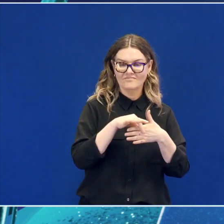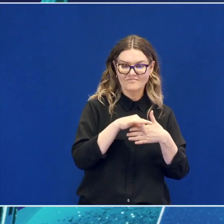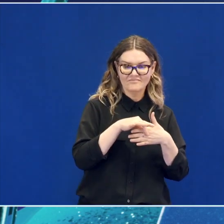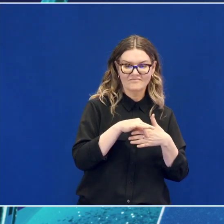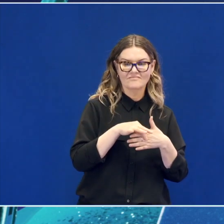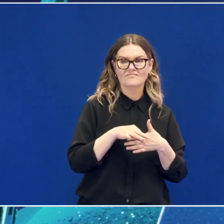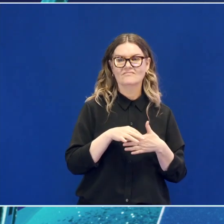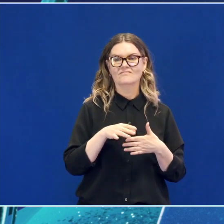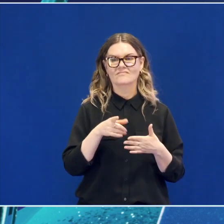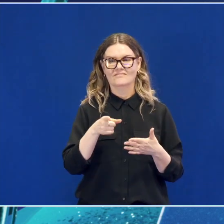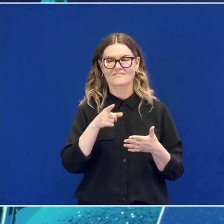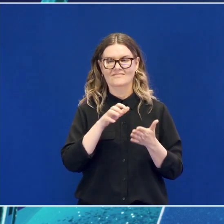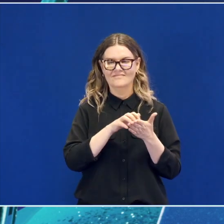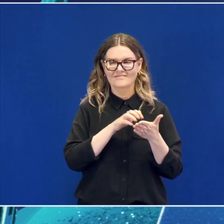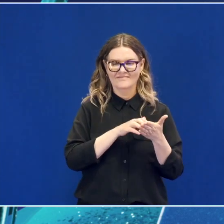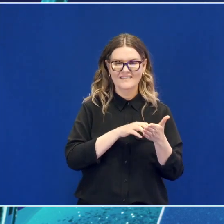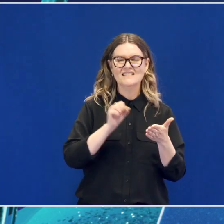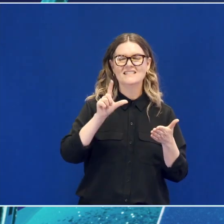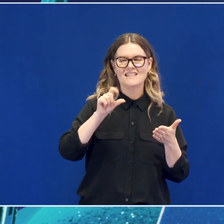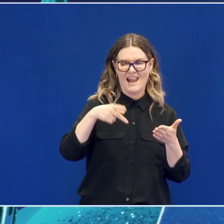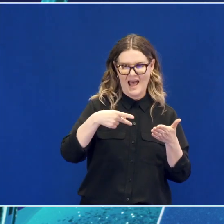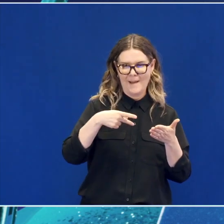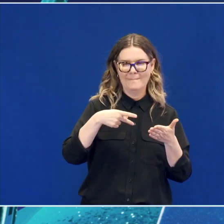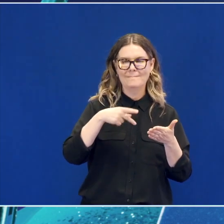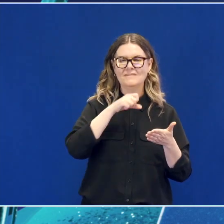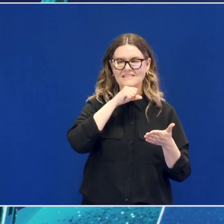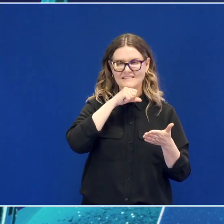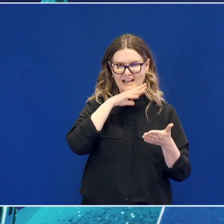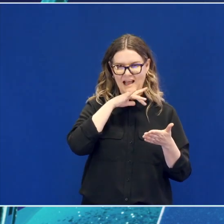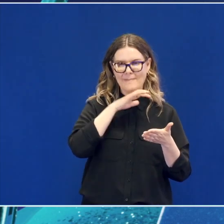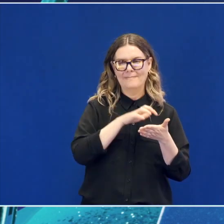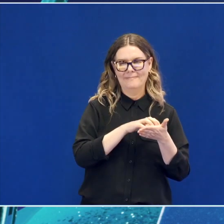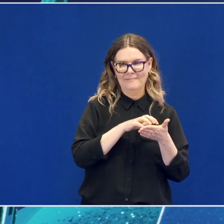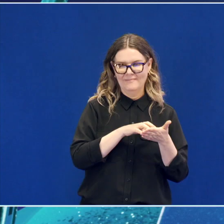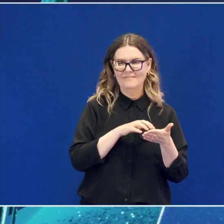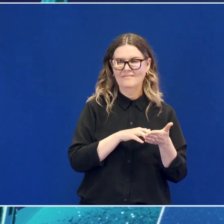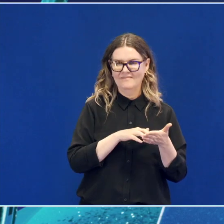So I think this is something that we need to be thinking about -- much about.